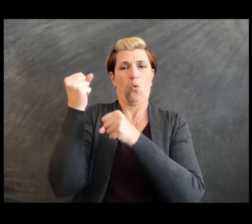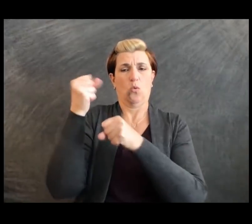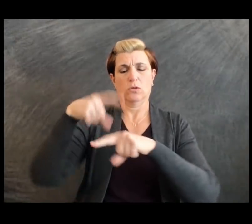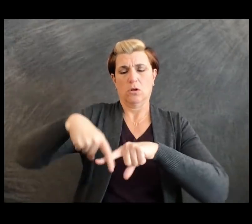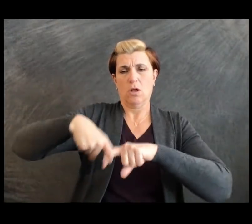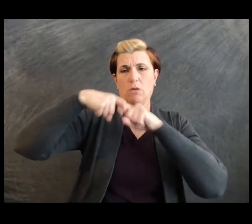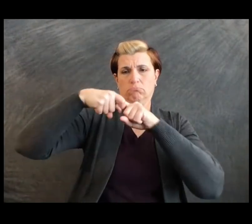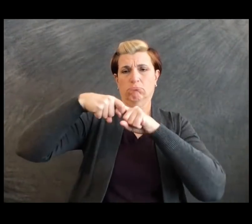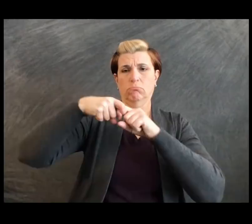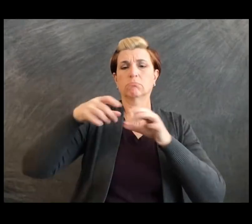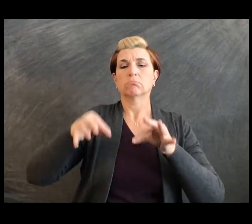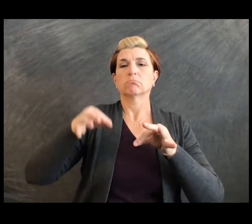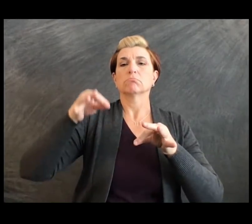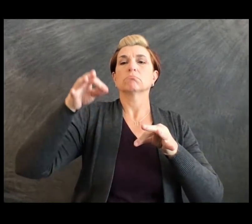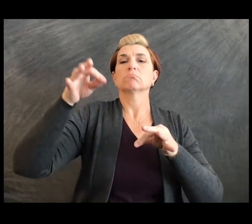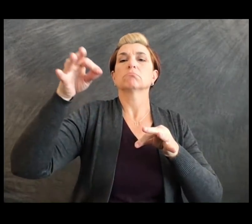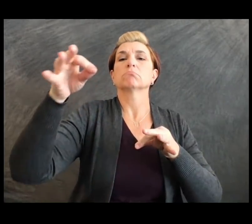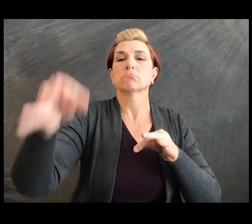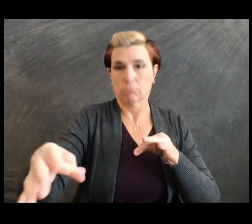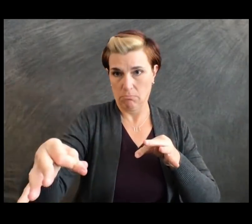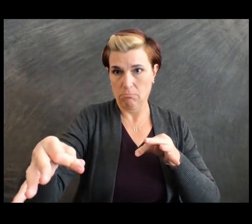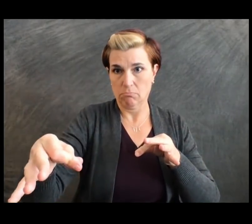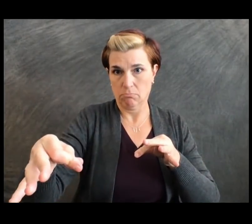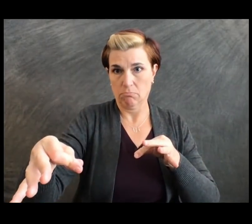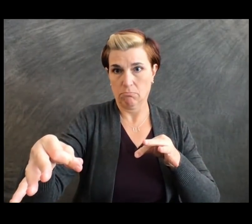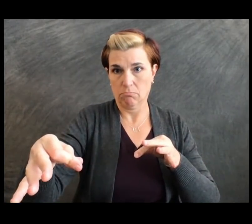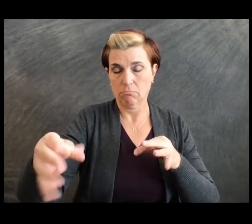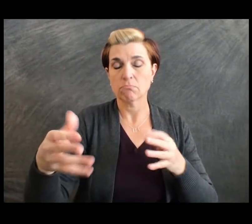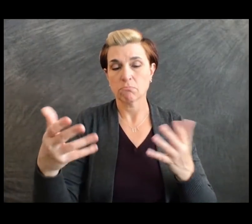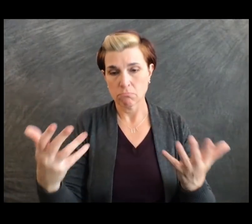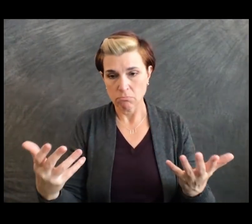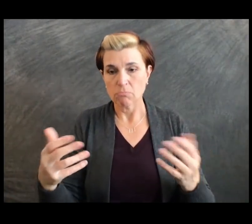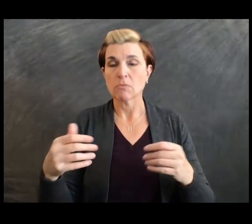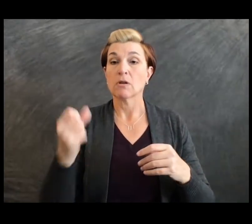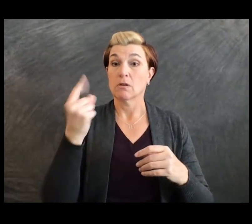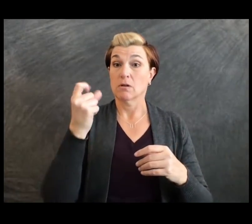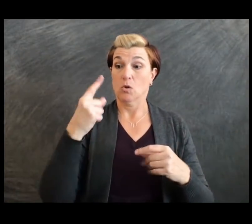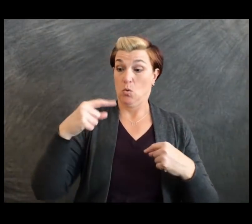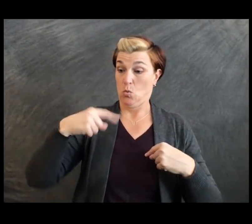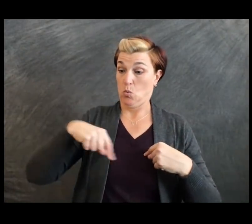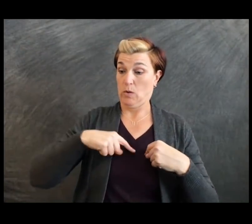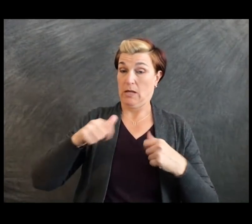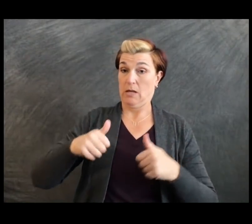a lot easier for us to take these measures and for Congress to take the